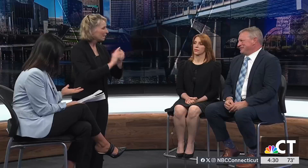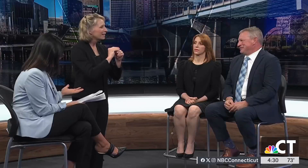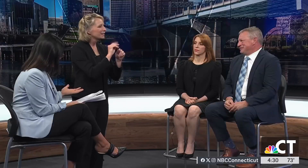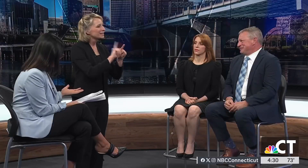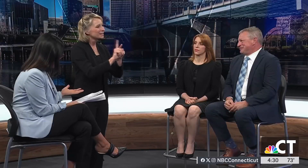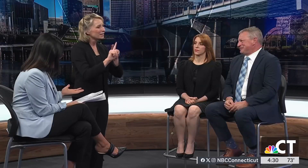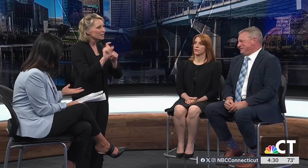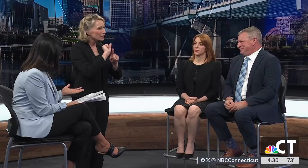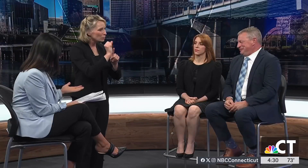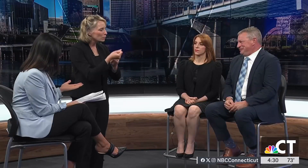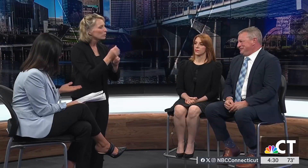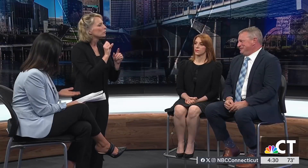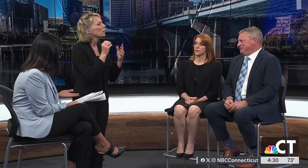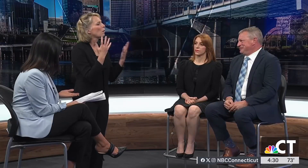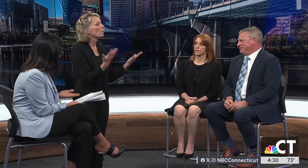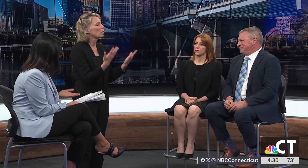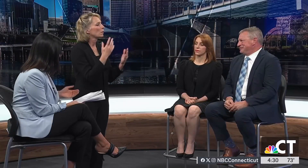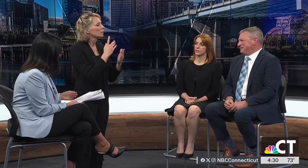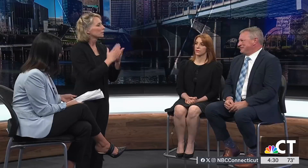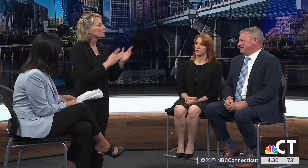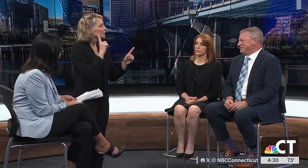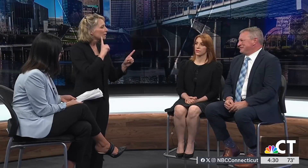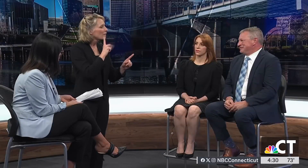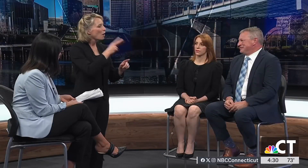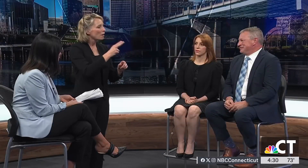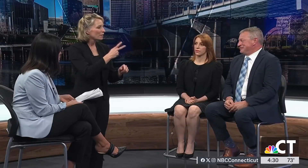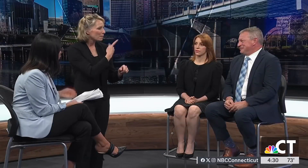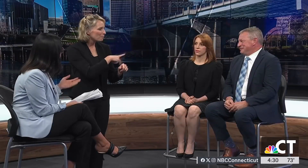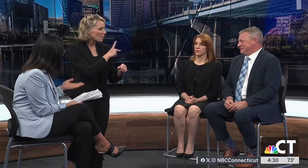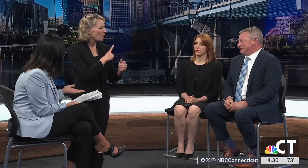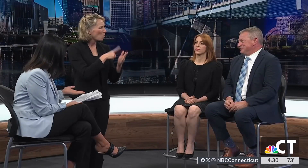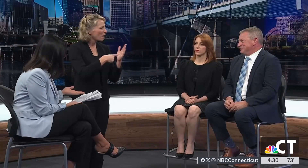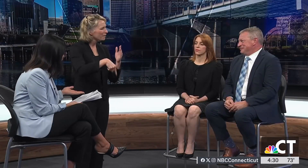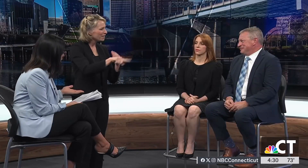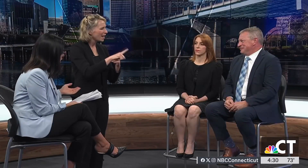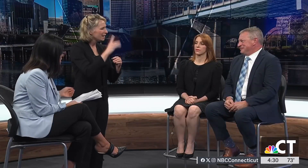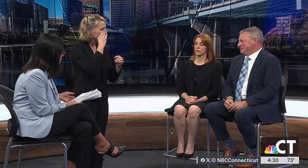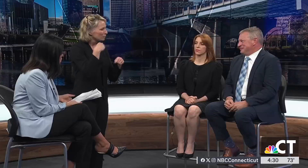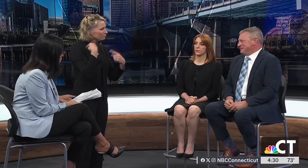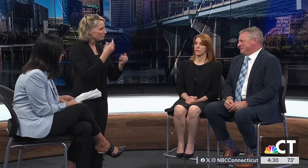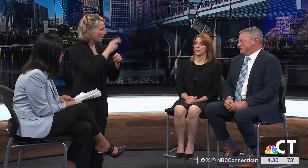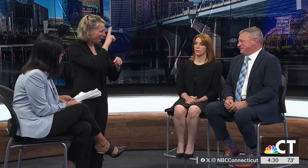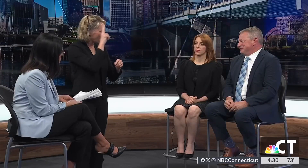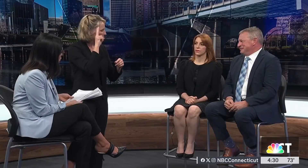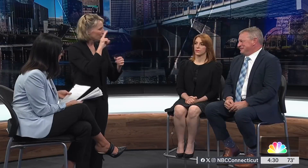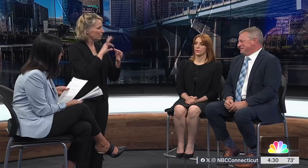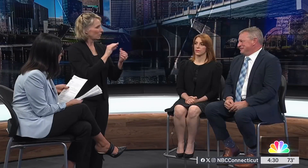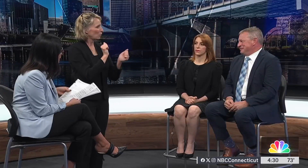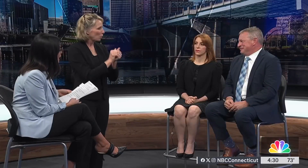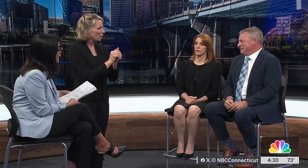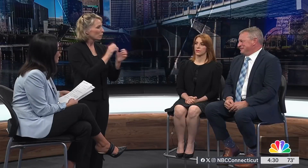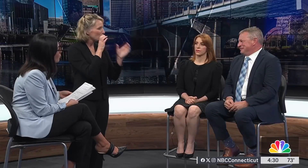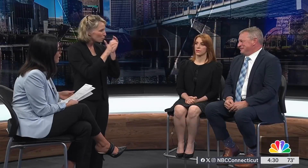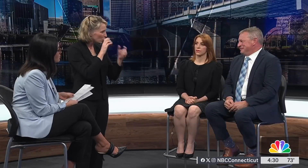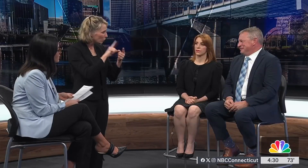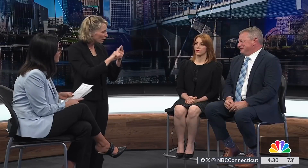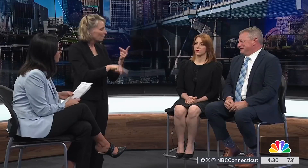And communication, obviously is a is a barrier for so many people in certain situations. So